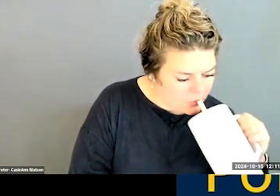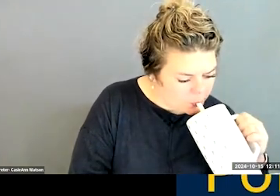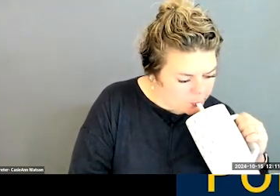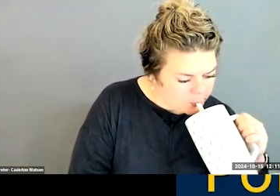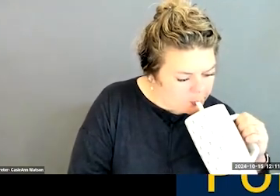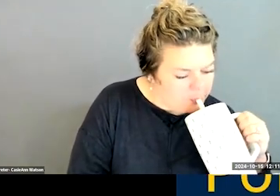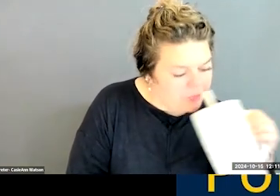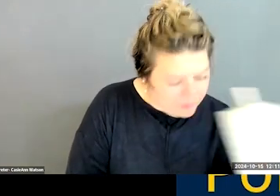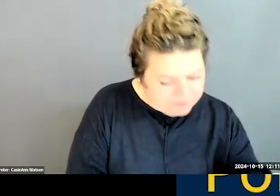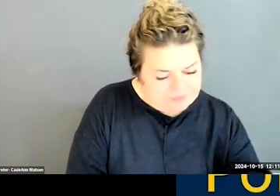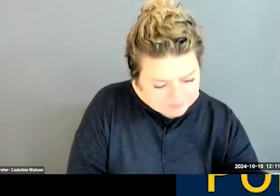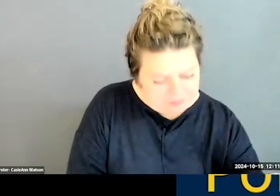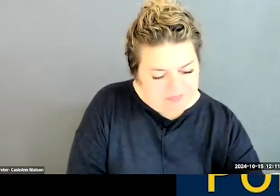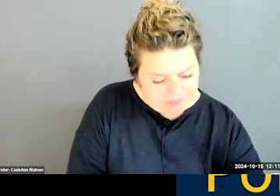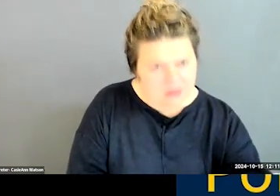Okay, I see a lot of answers coming in.